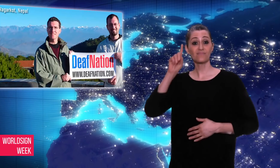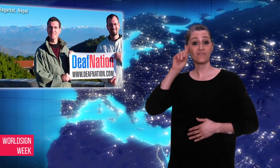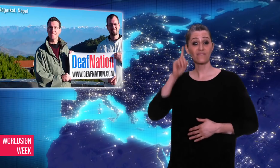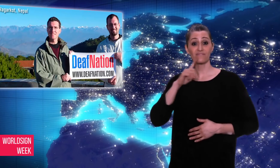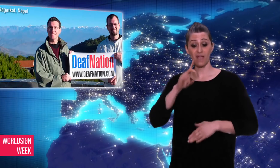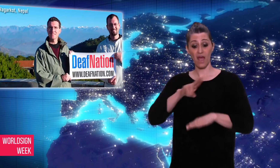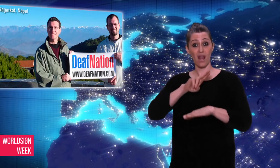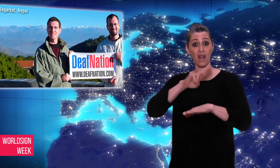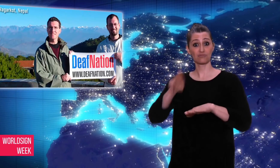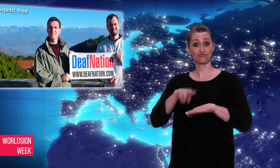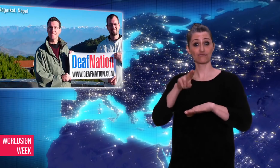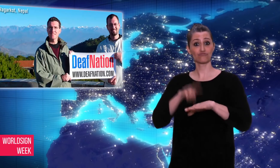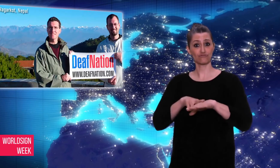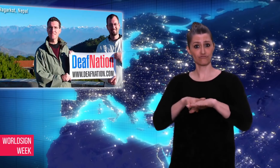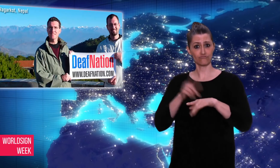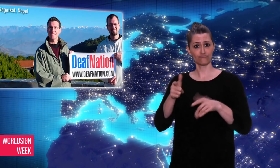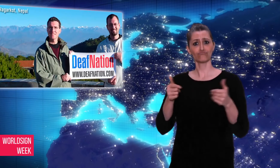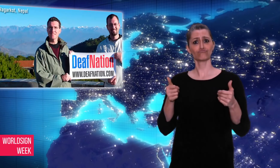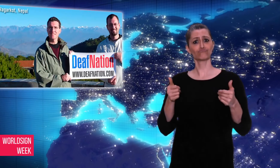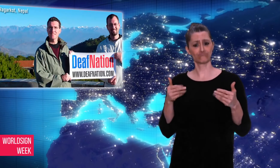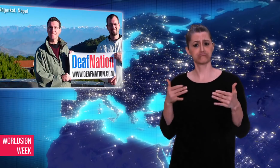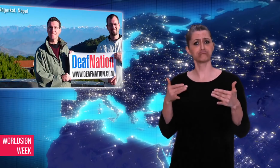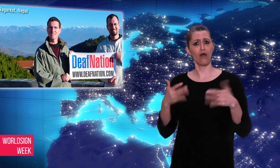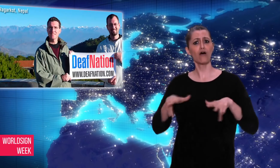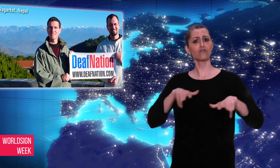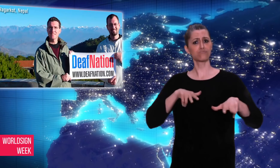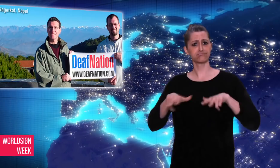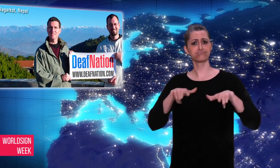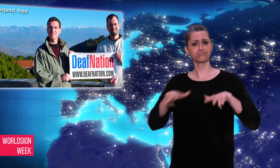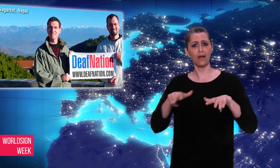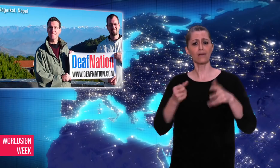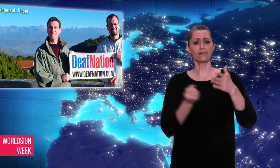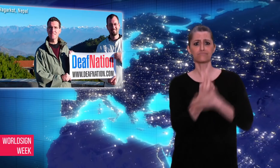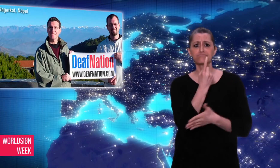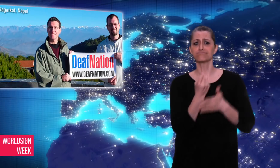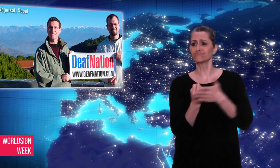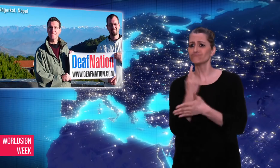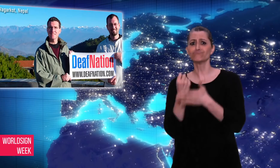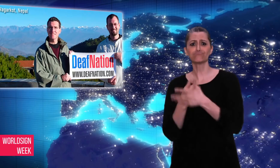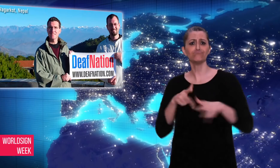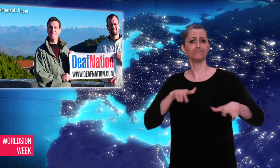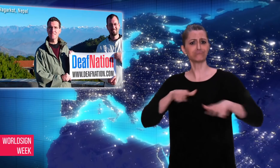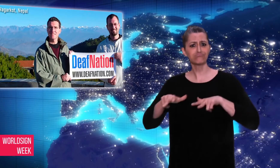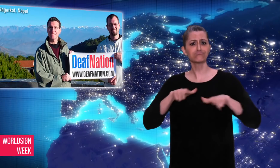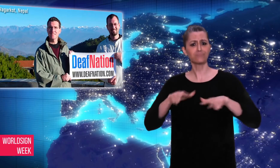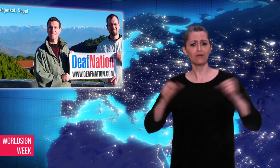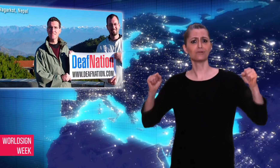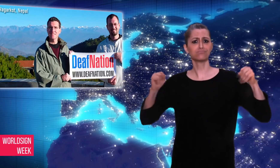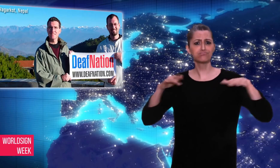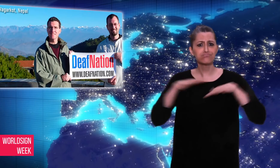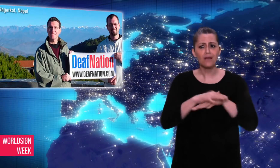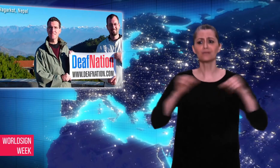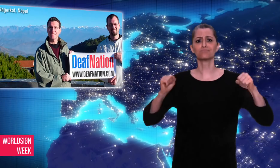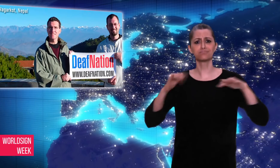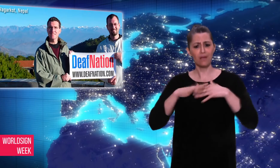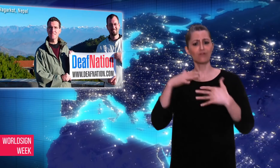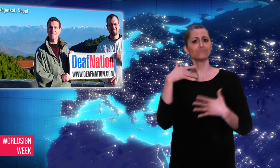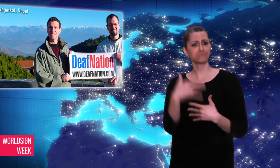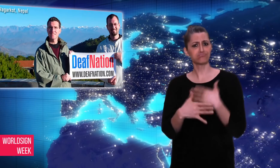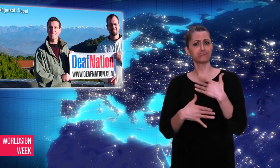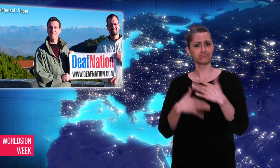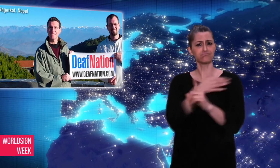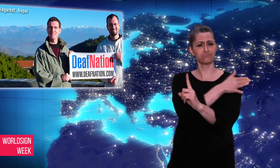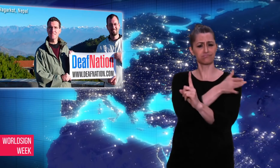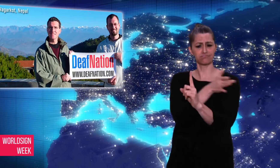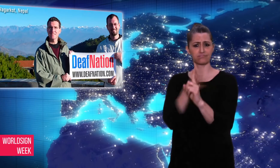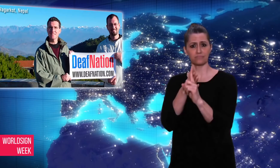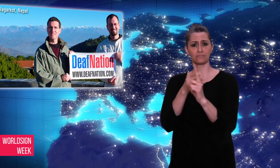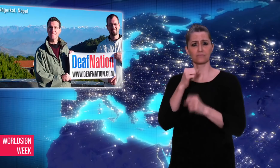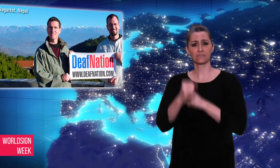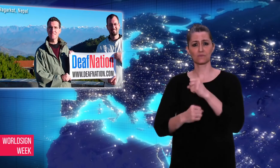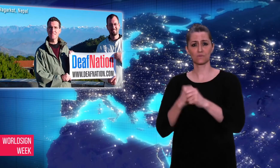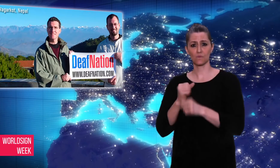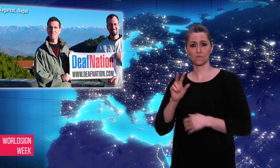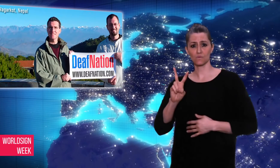DeafNation abruptly cancelled doing any DeafNation shows